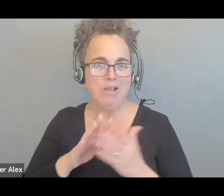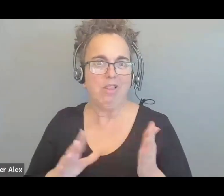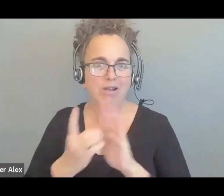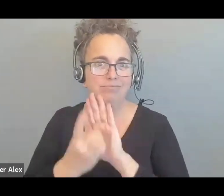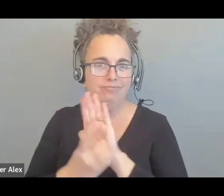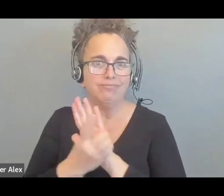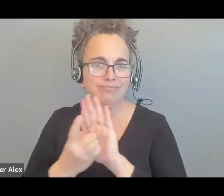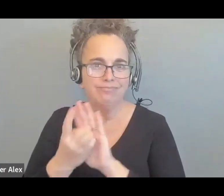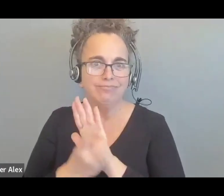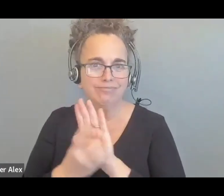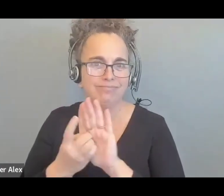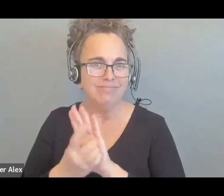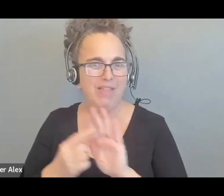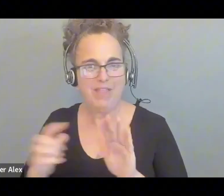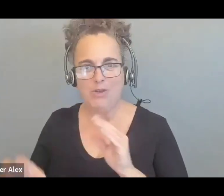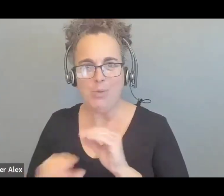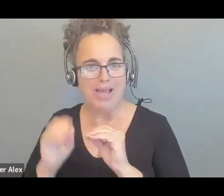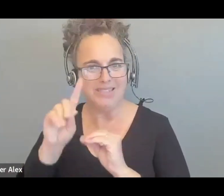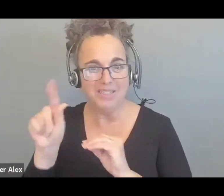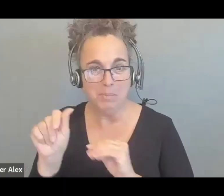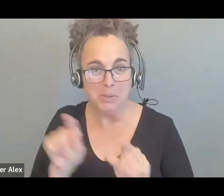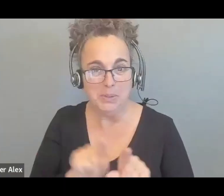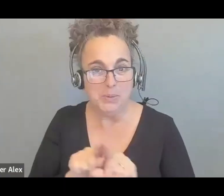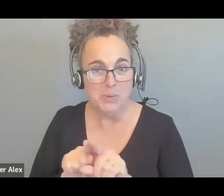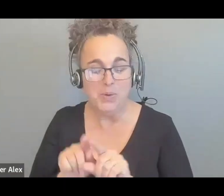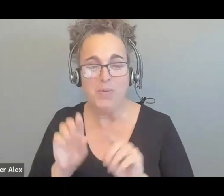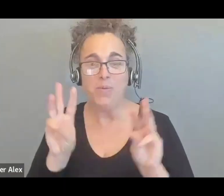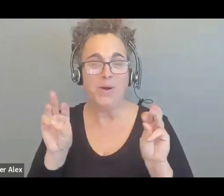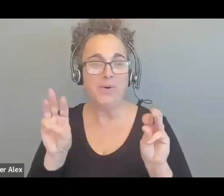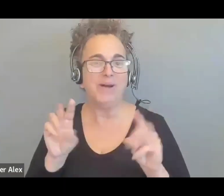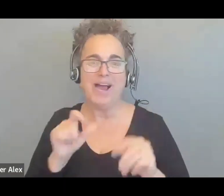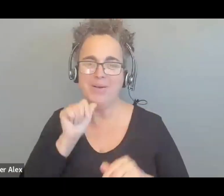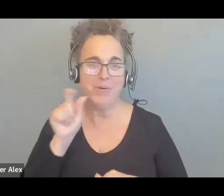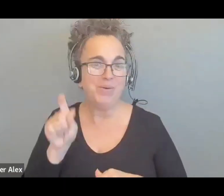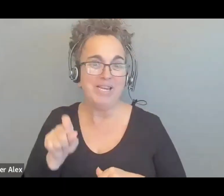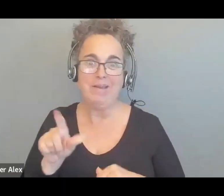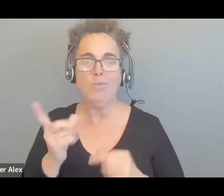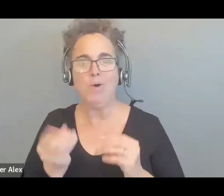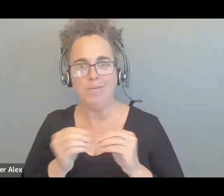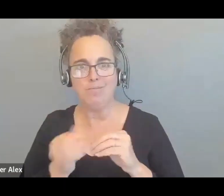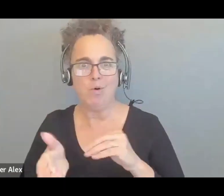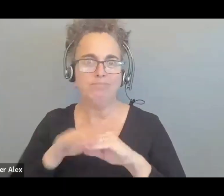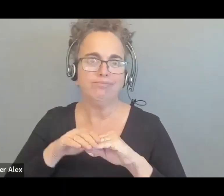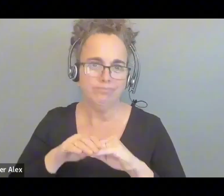So then to add disability on top of that, it's like, I don't need another thing to make me different,